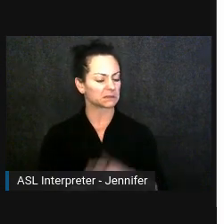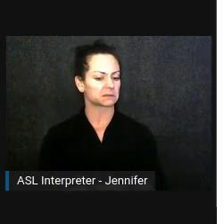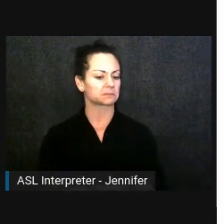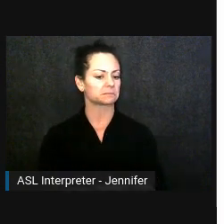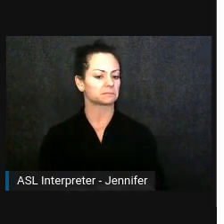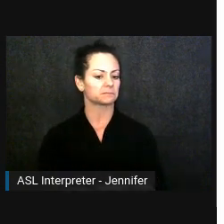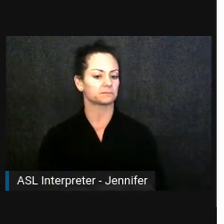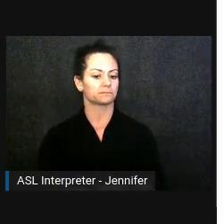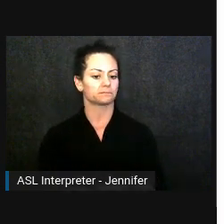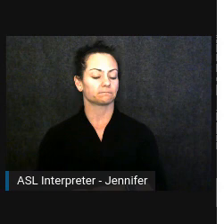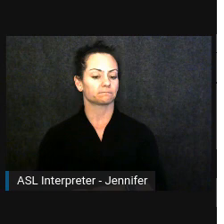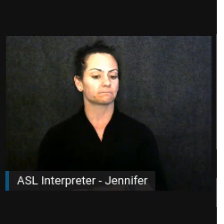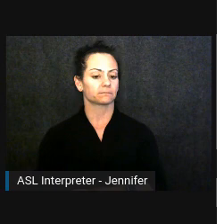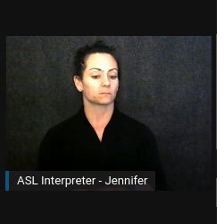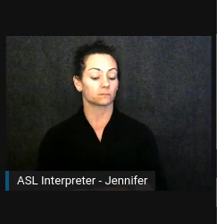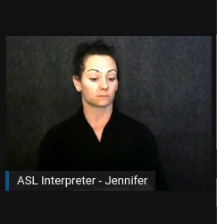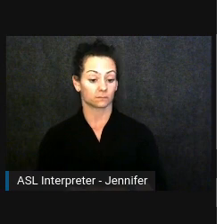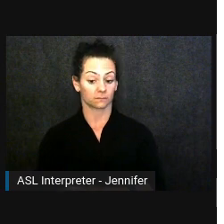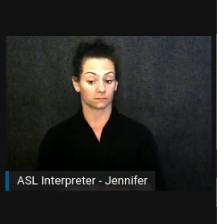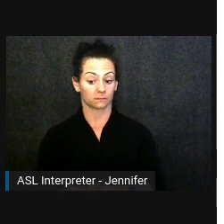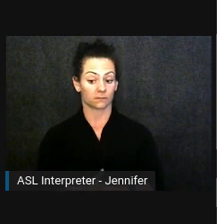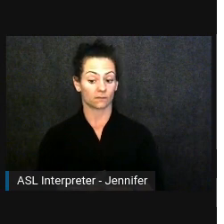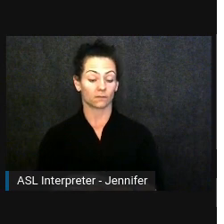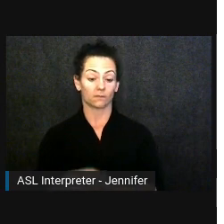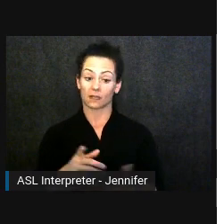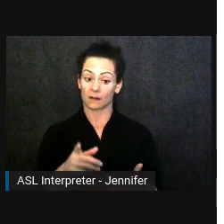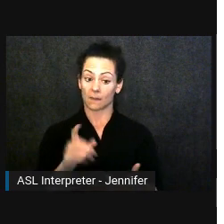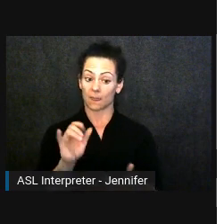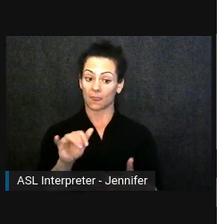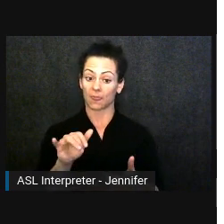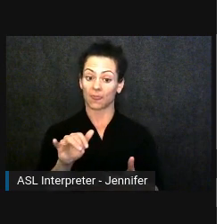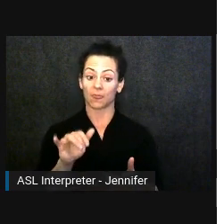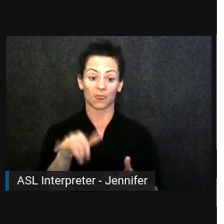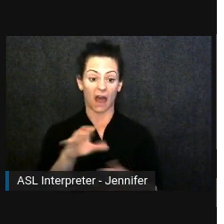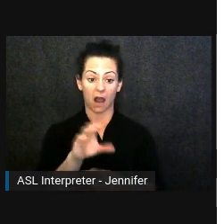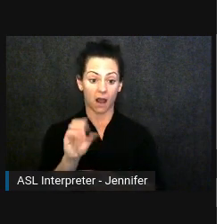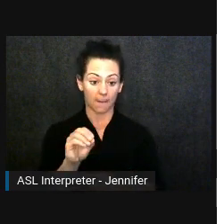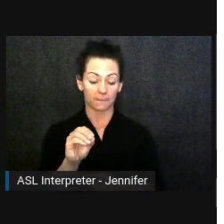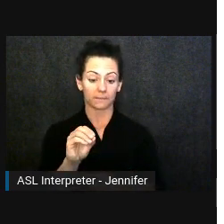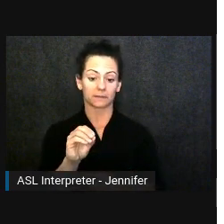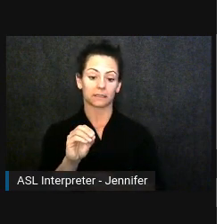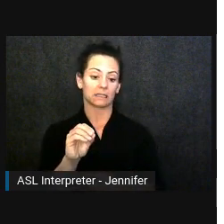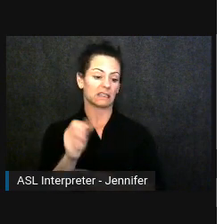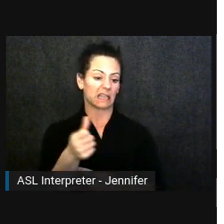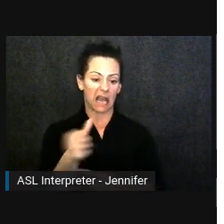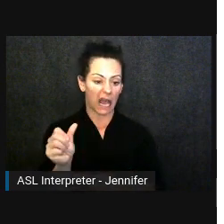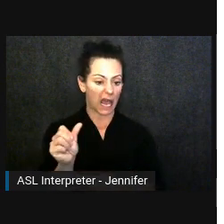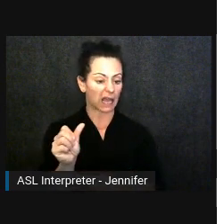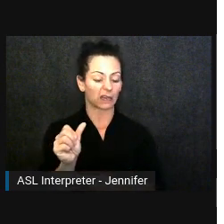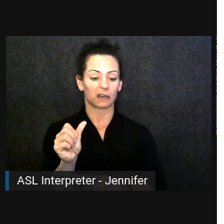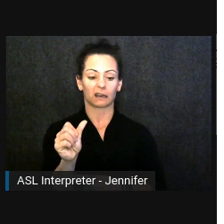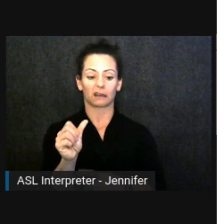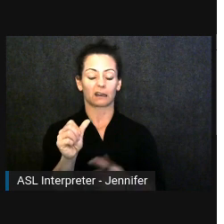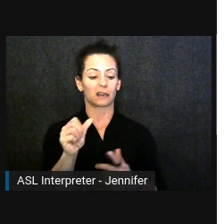Is that cloud provider, whether it's a hosting company, social media company, some other software as a service,